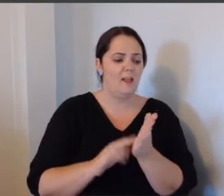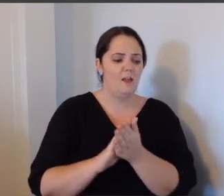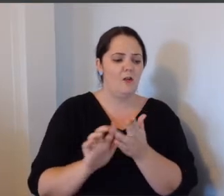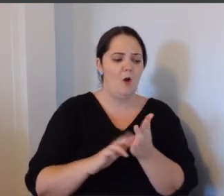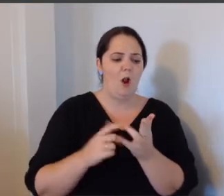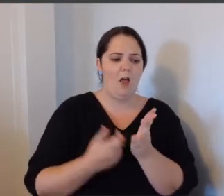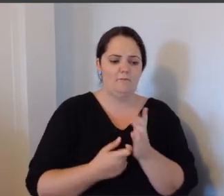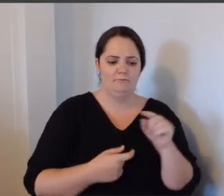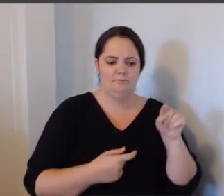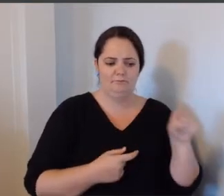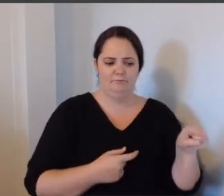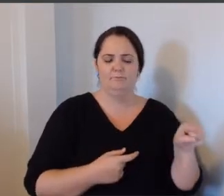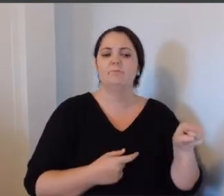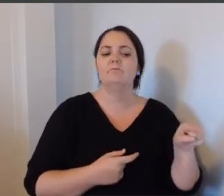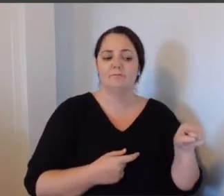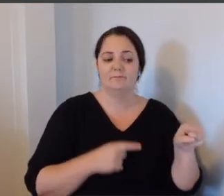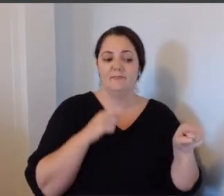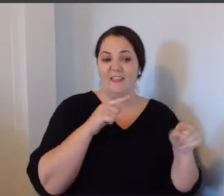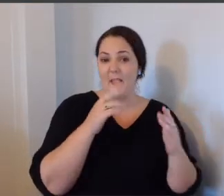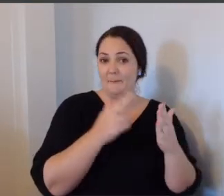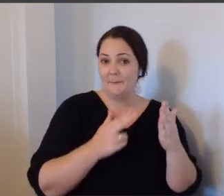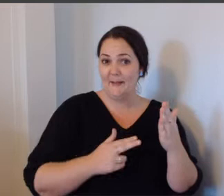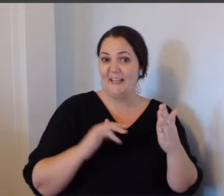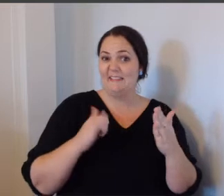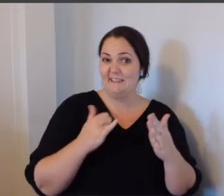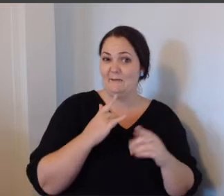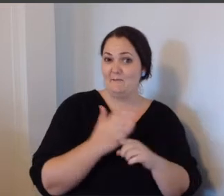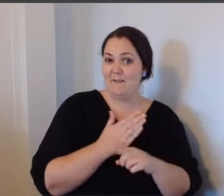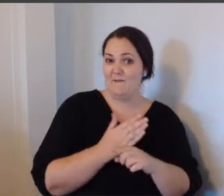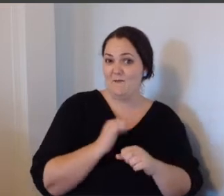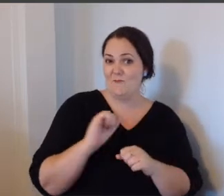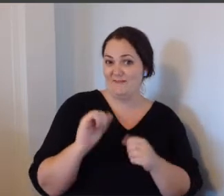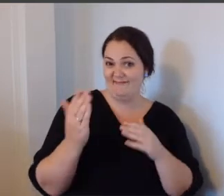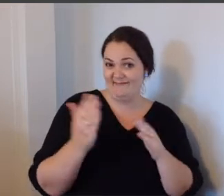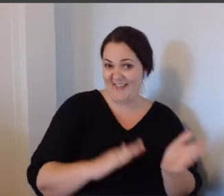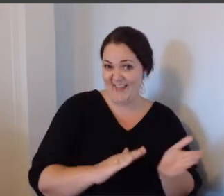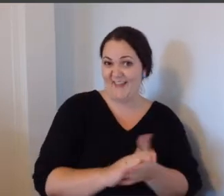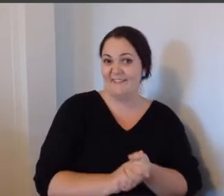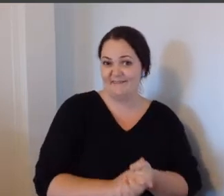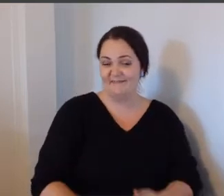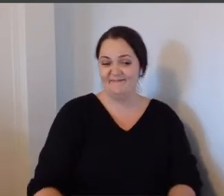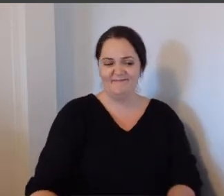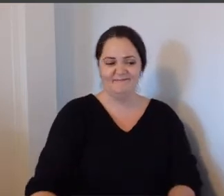very famous portrait by van Gogh that was painted just before his death. Now, van Gogh's reknown is